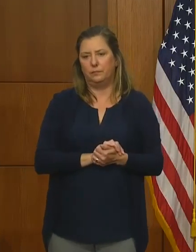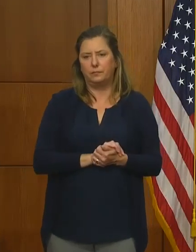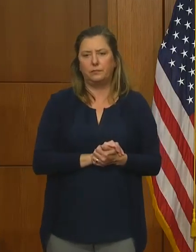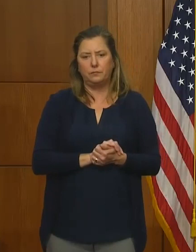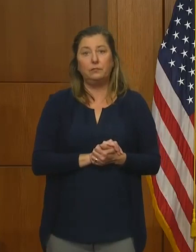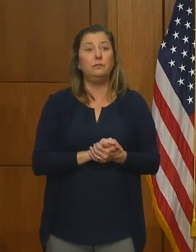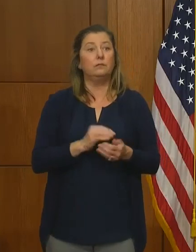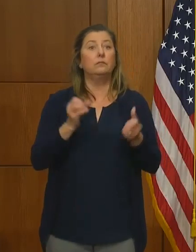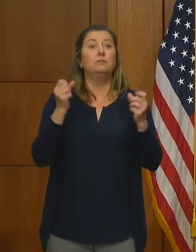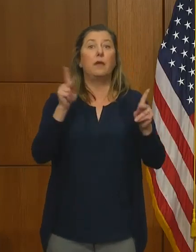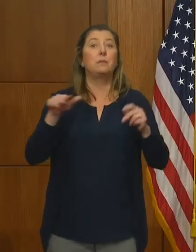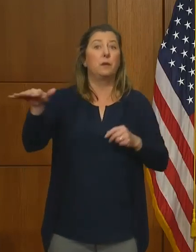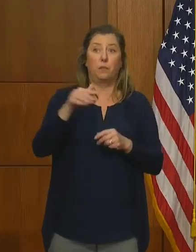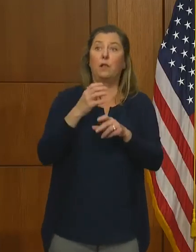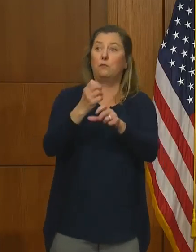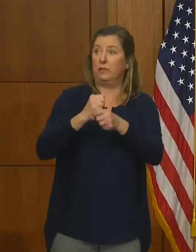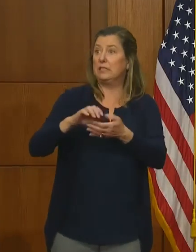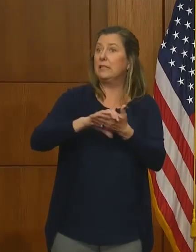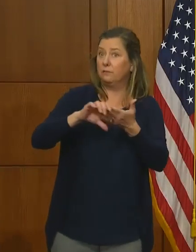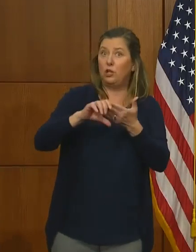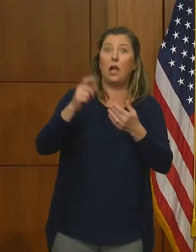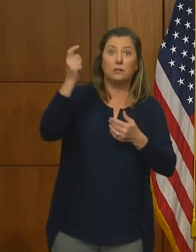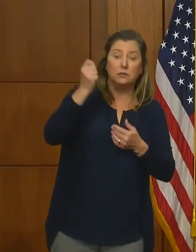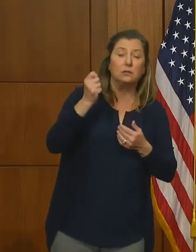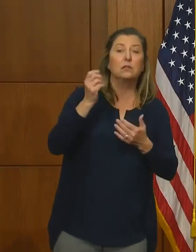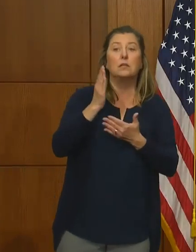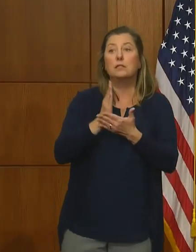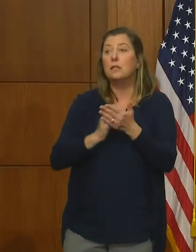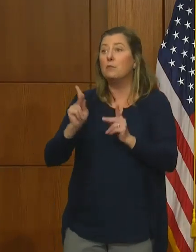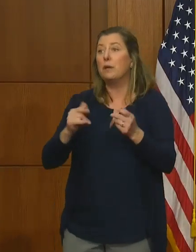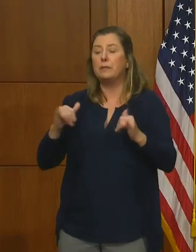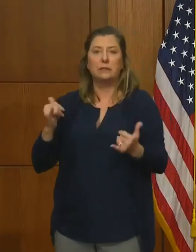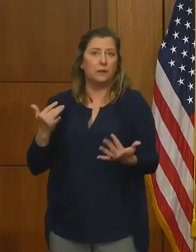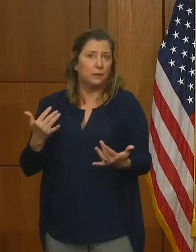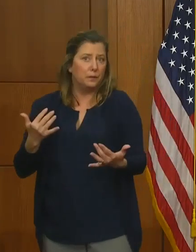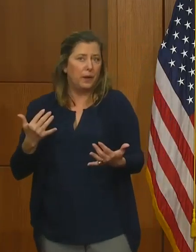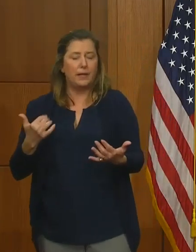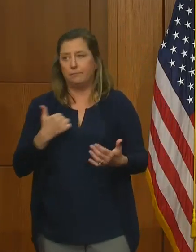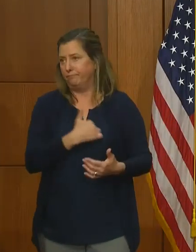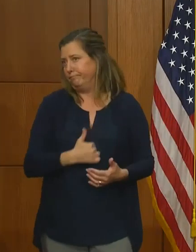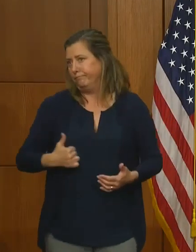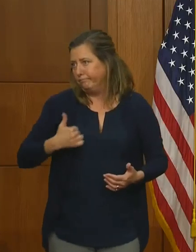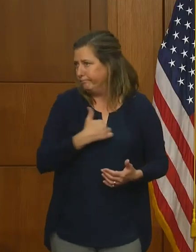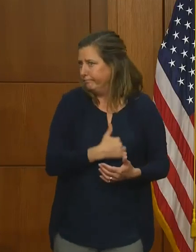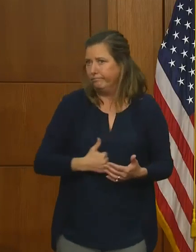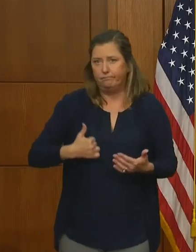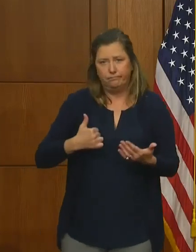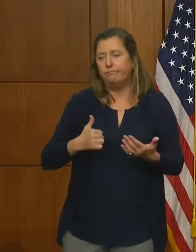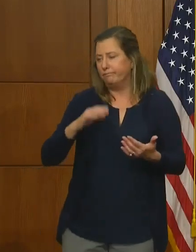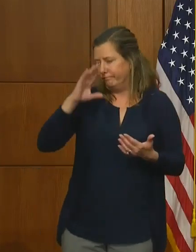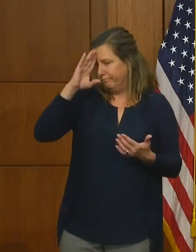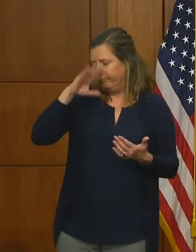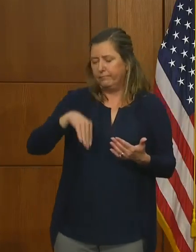DIFFERENT ANGLES. I KNOW A LOT OF PEOPLE HAVE RECEIVED CHECKS I'M SURE THERE'S SOME OUT THERE